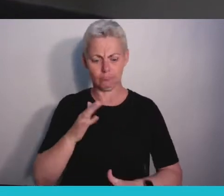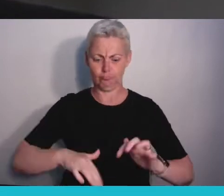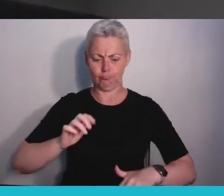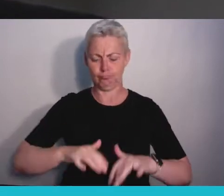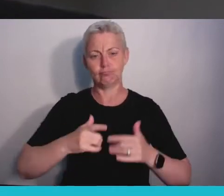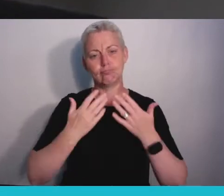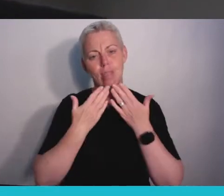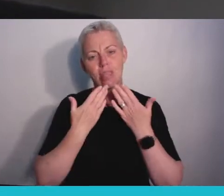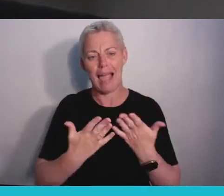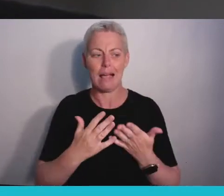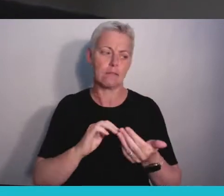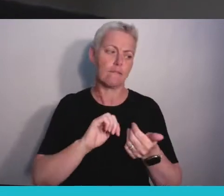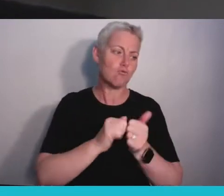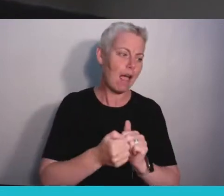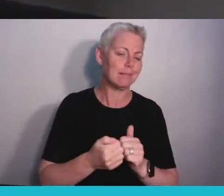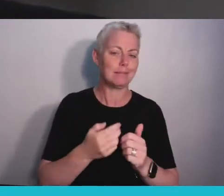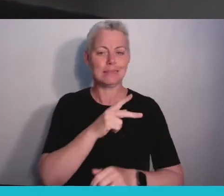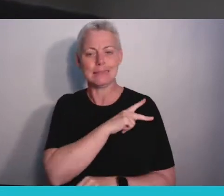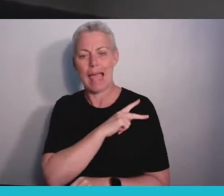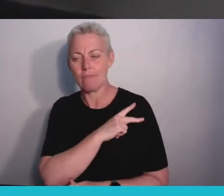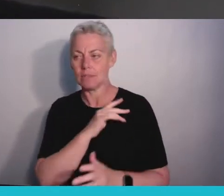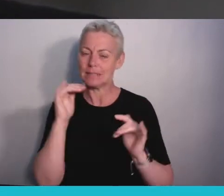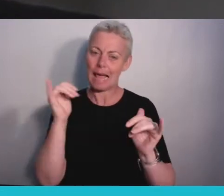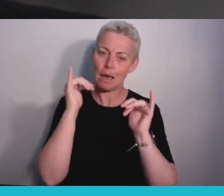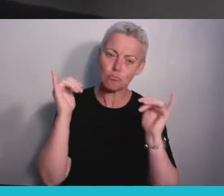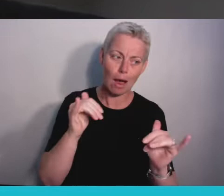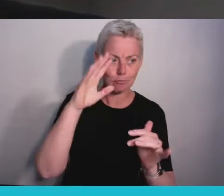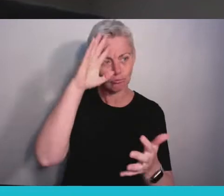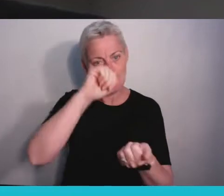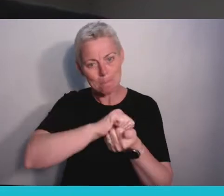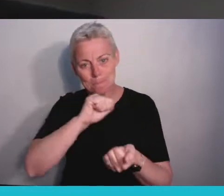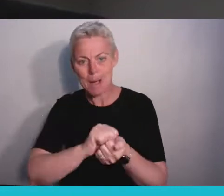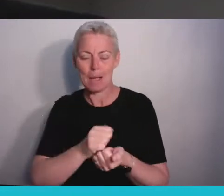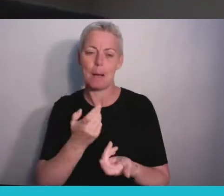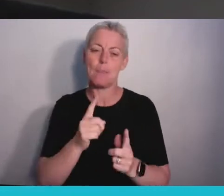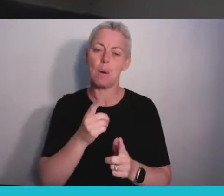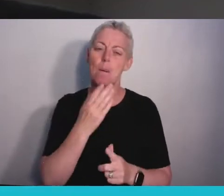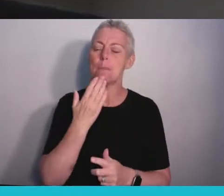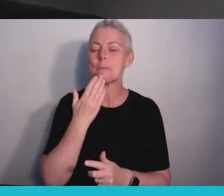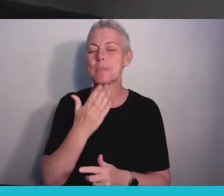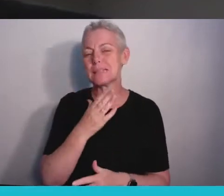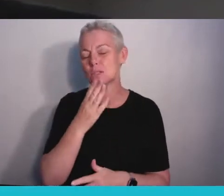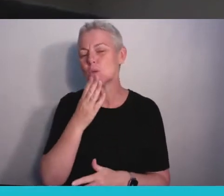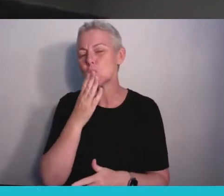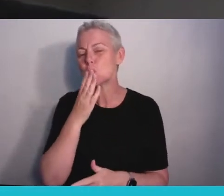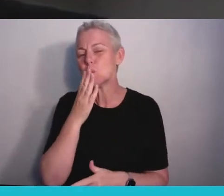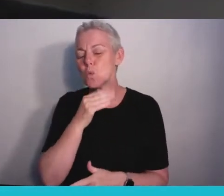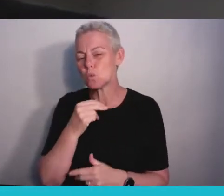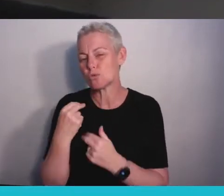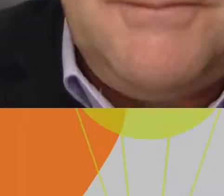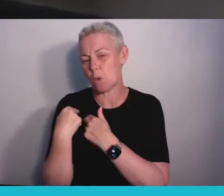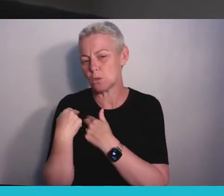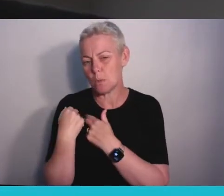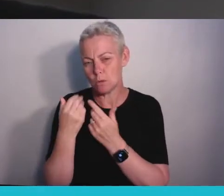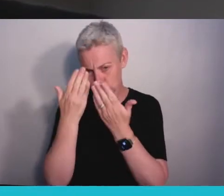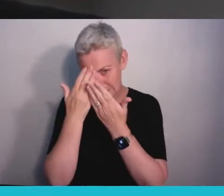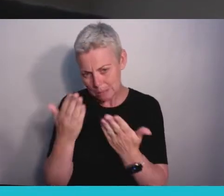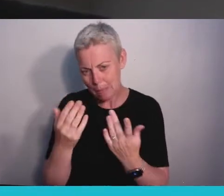and reminisce but please do use this responsibly and remember that this is a celebration event for everyone.